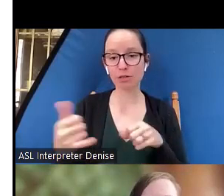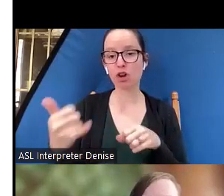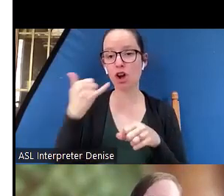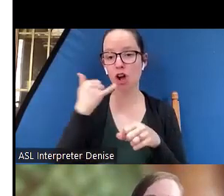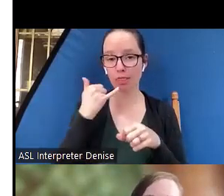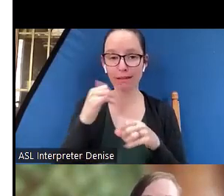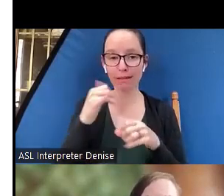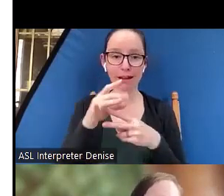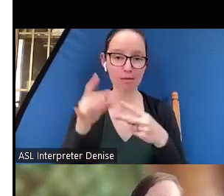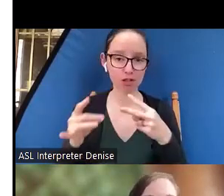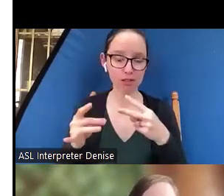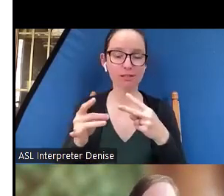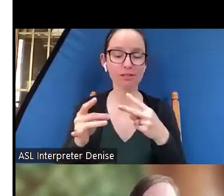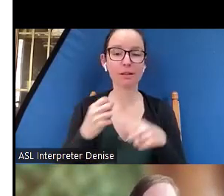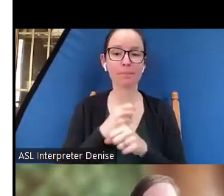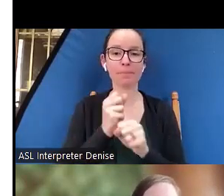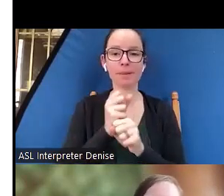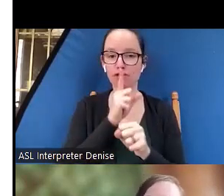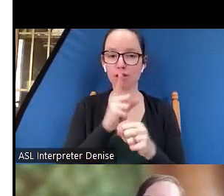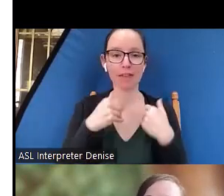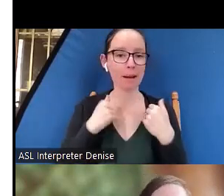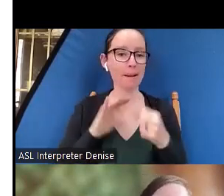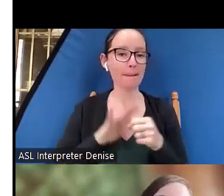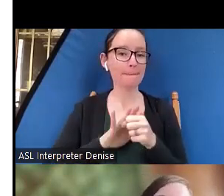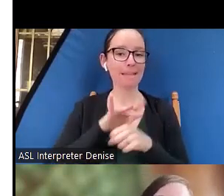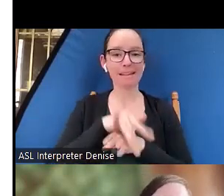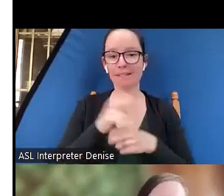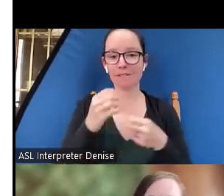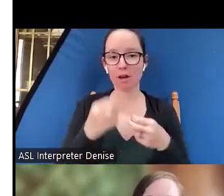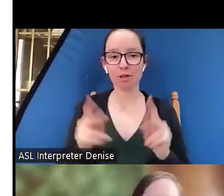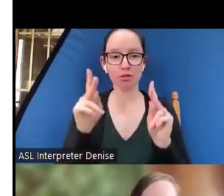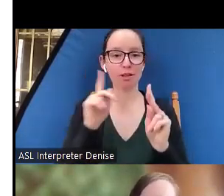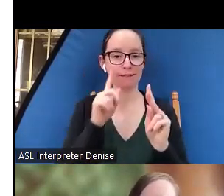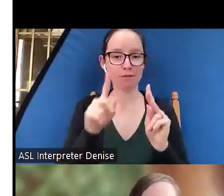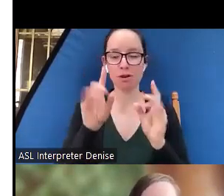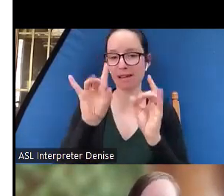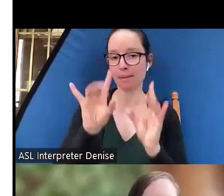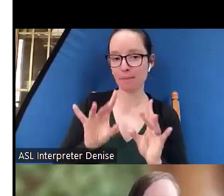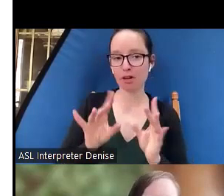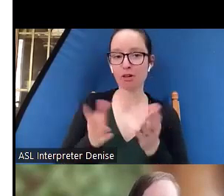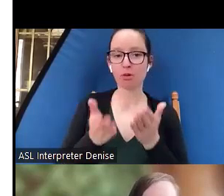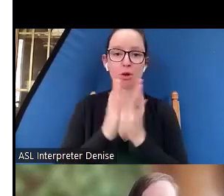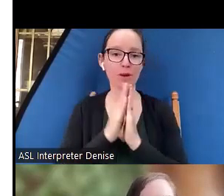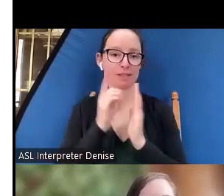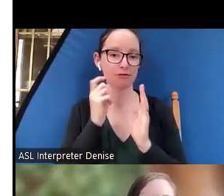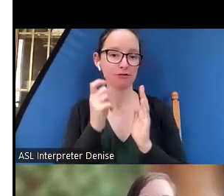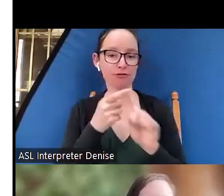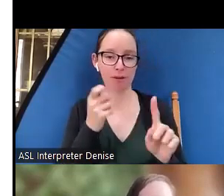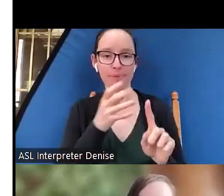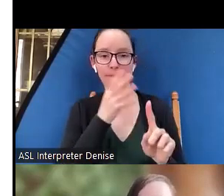getting ample opportunities for input or requests from the farmers and growers they were working with.